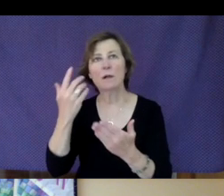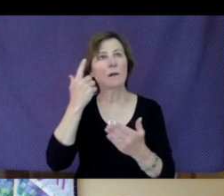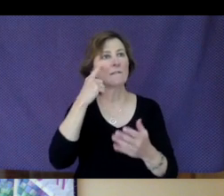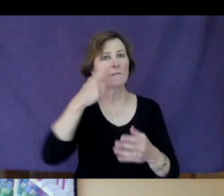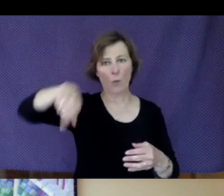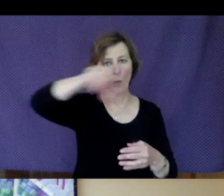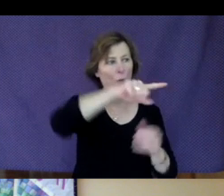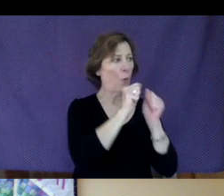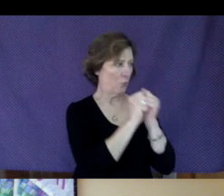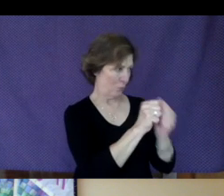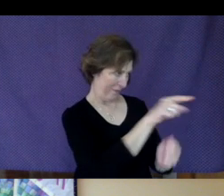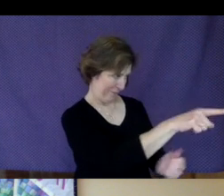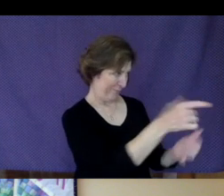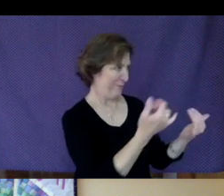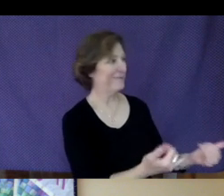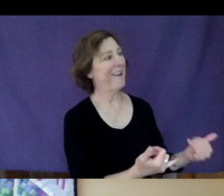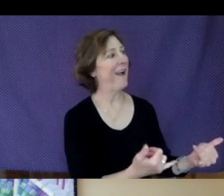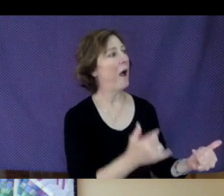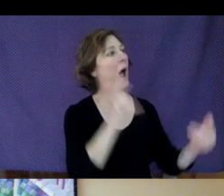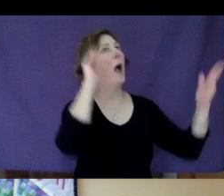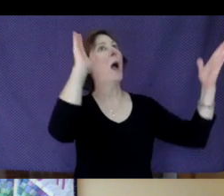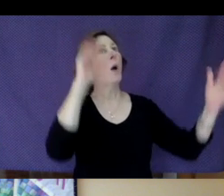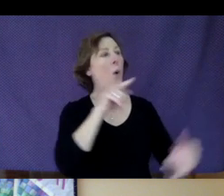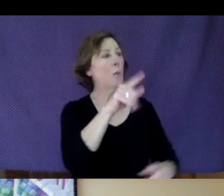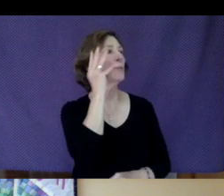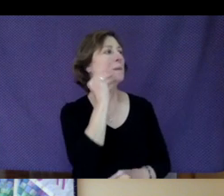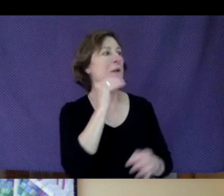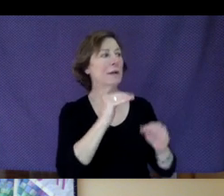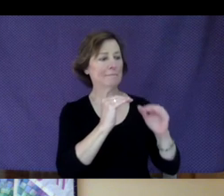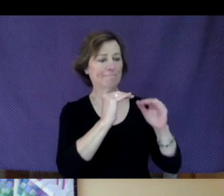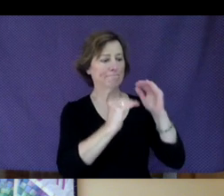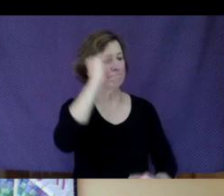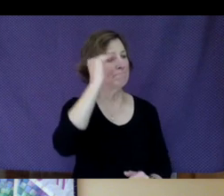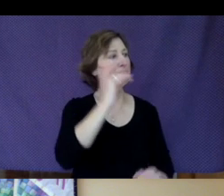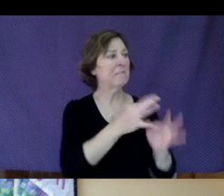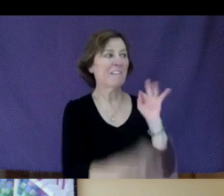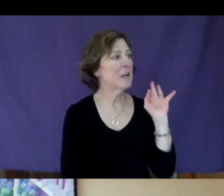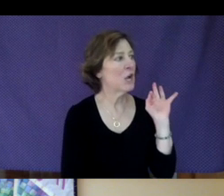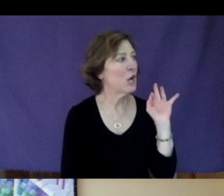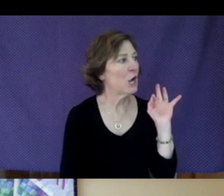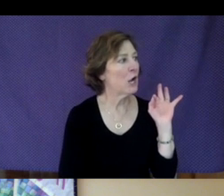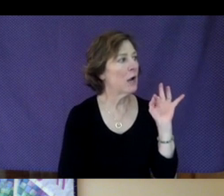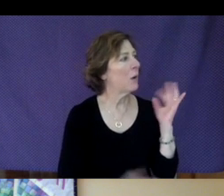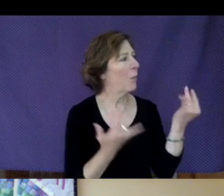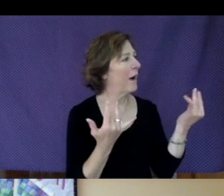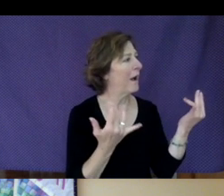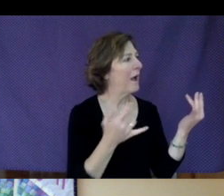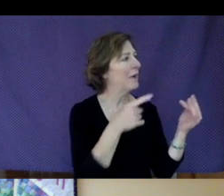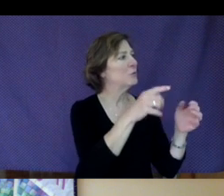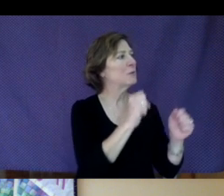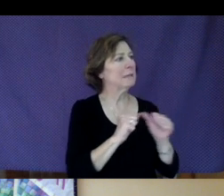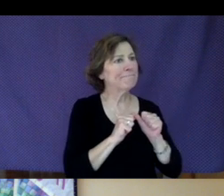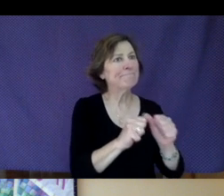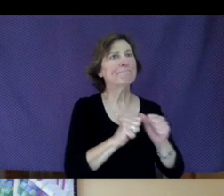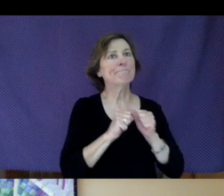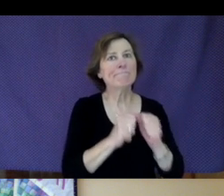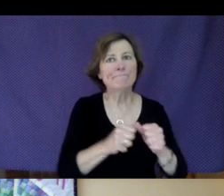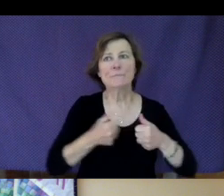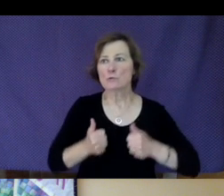I hope you experience unfairness so that you will strive to make the world a better place for everyone